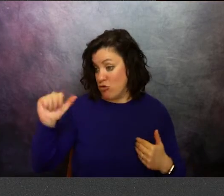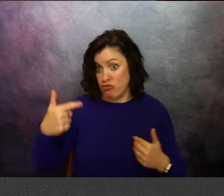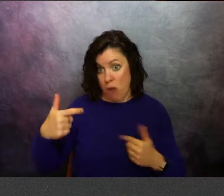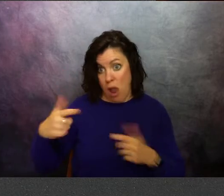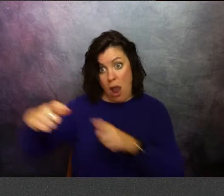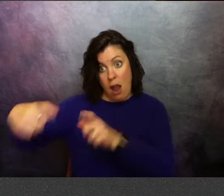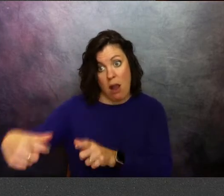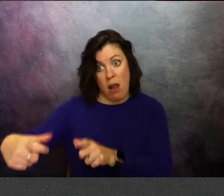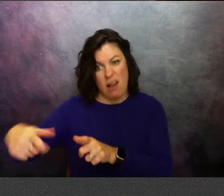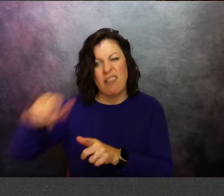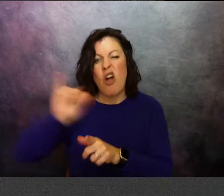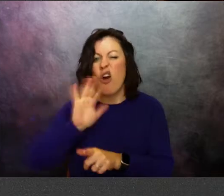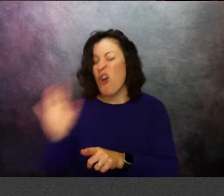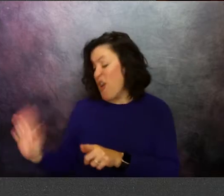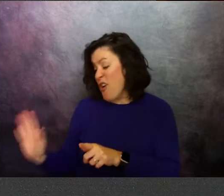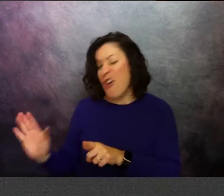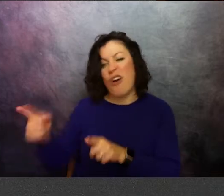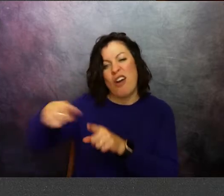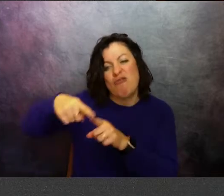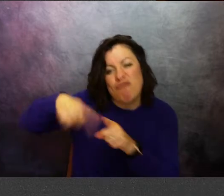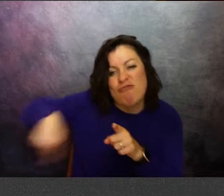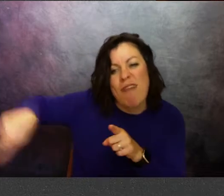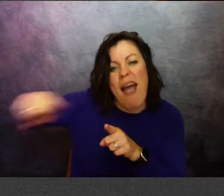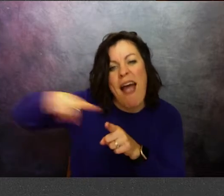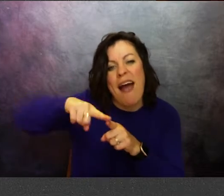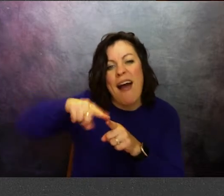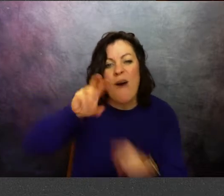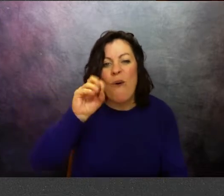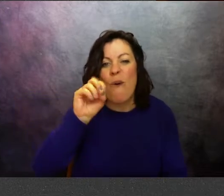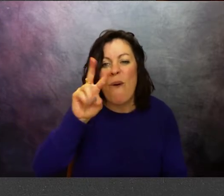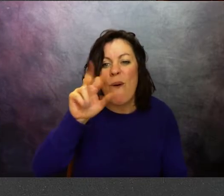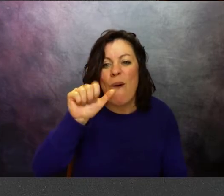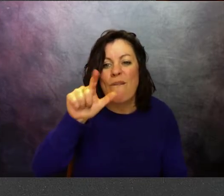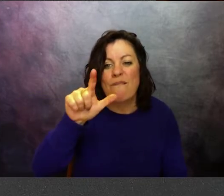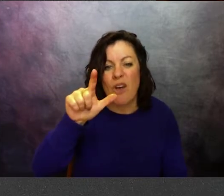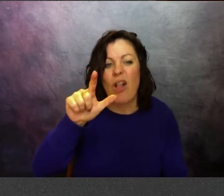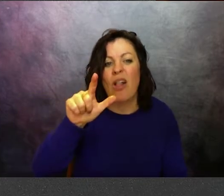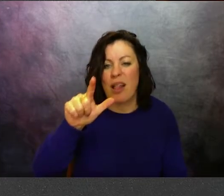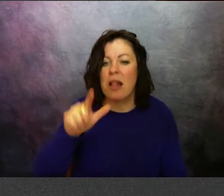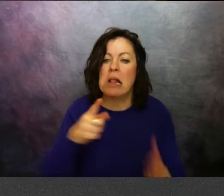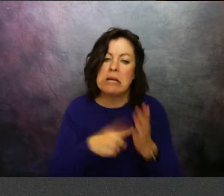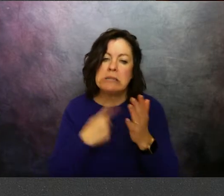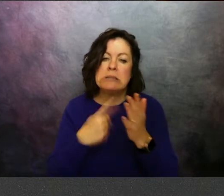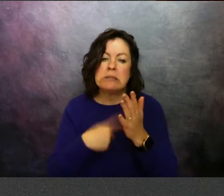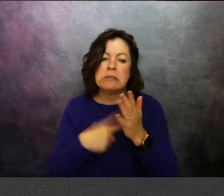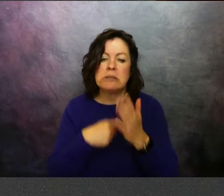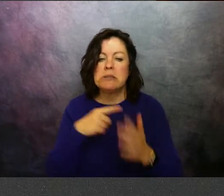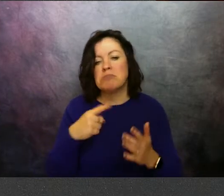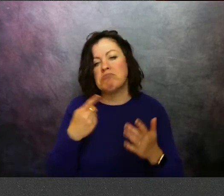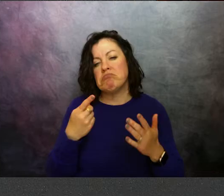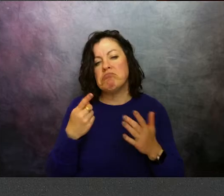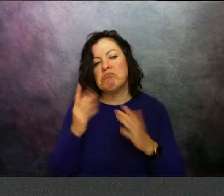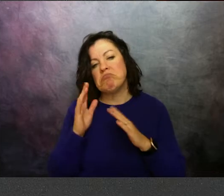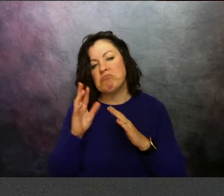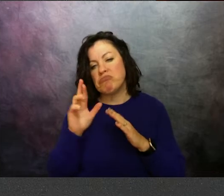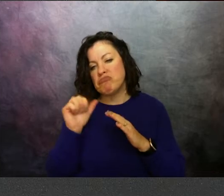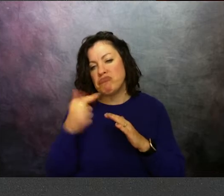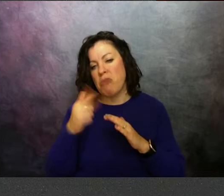her rug is shaped like an oval, beds are usually shaped like a rectangle. So that's what she drew for her bed.